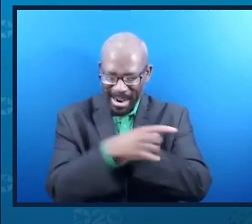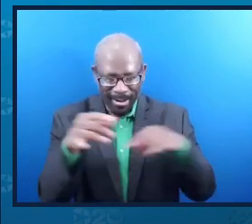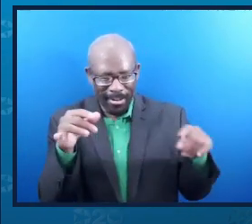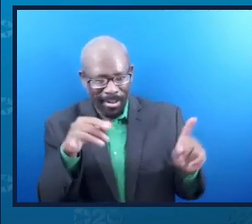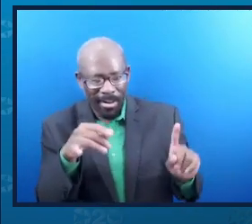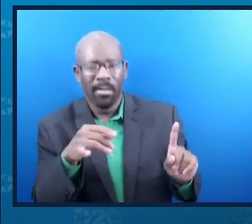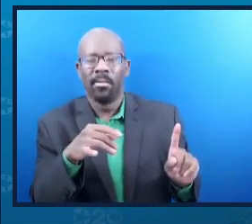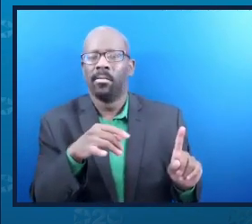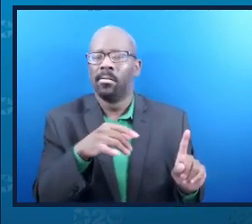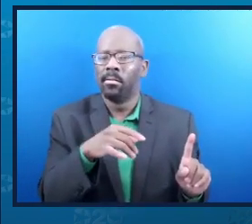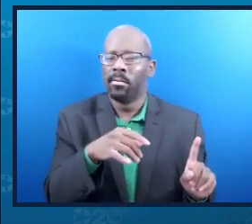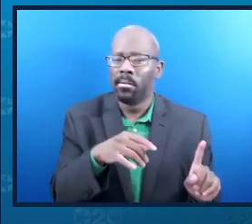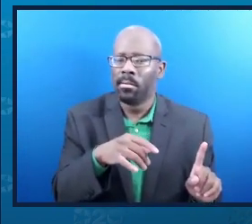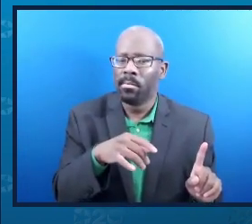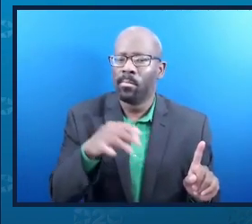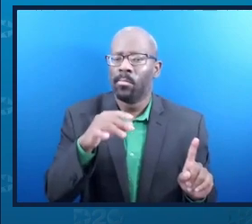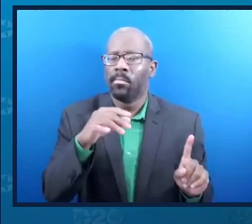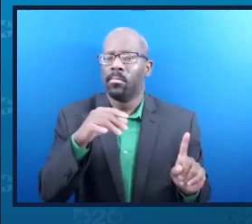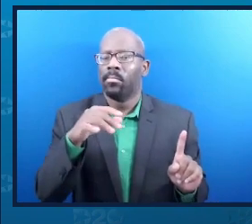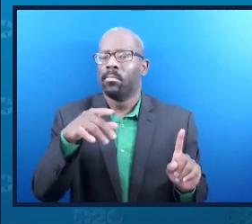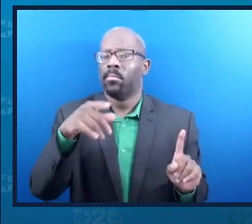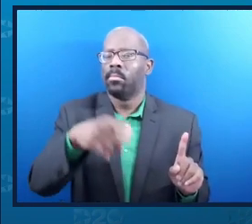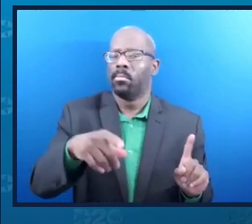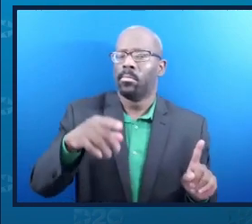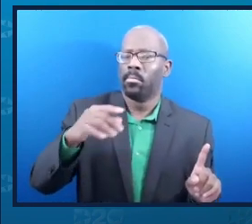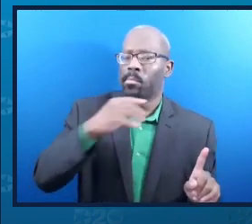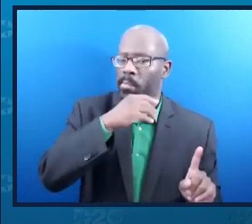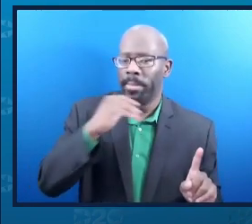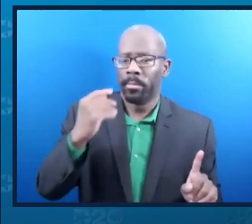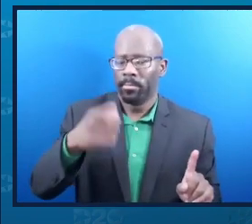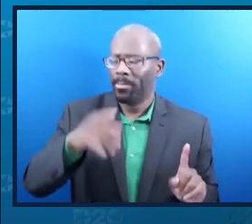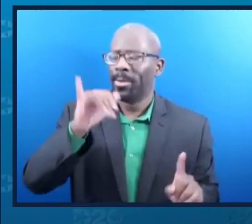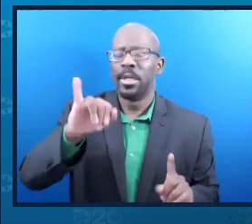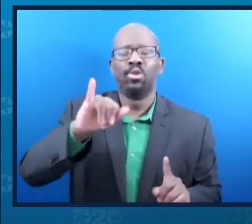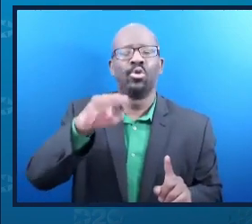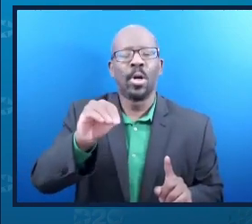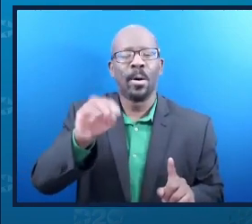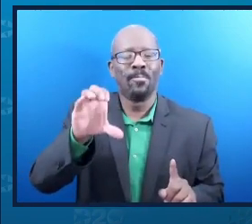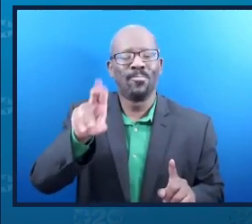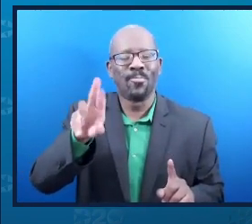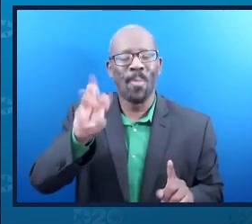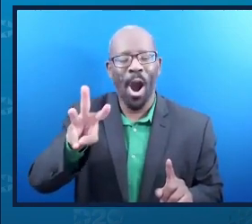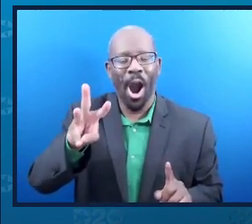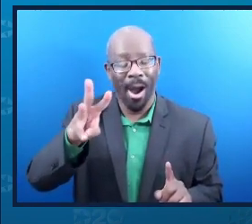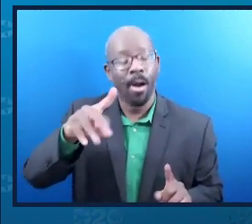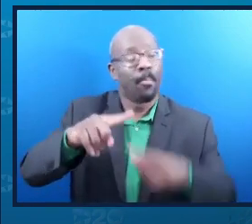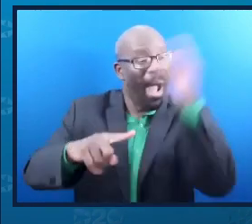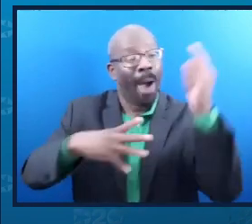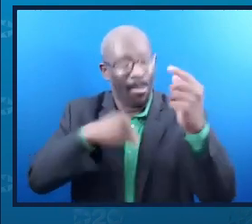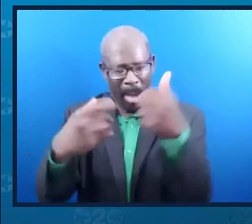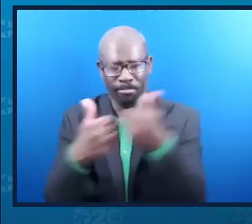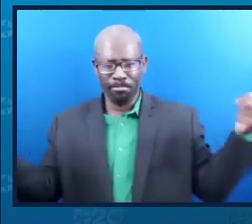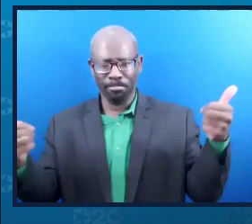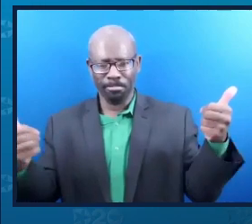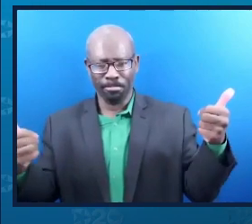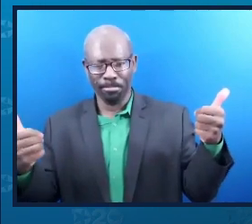WHAT WE DO ECHOES THROUGH